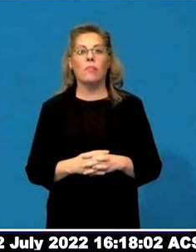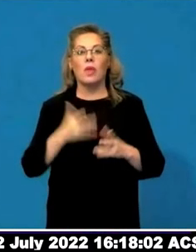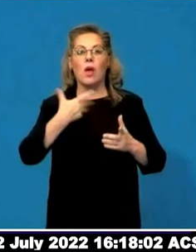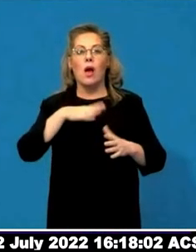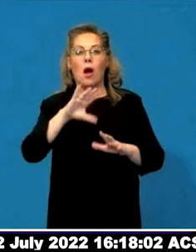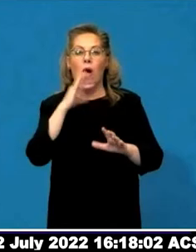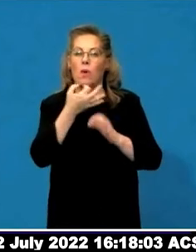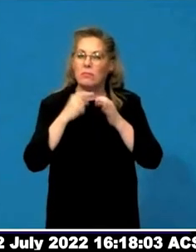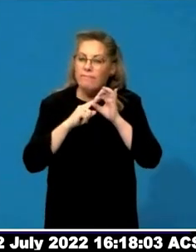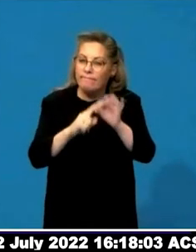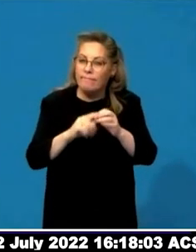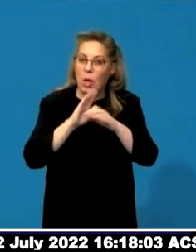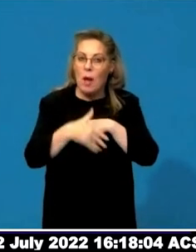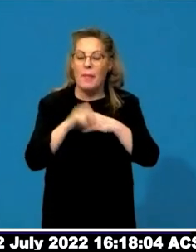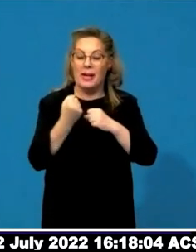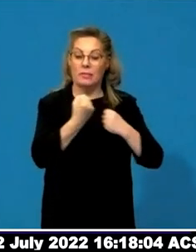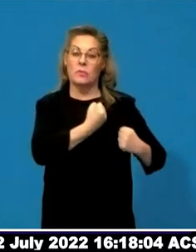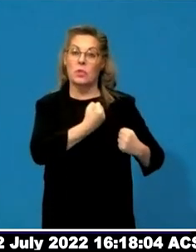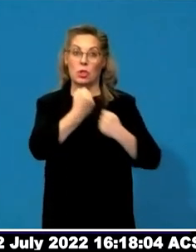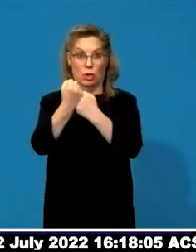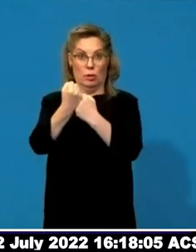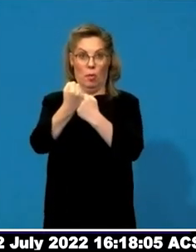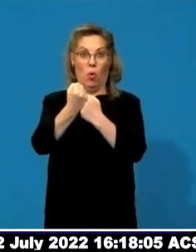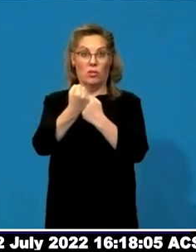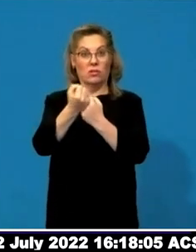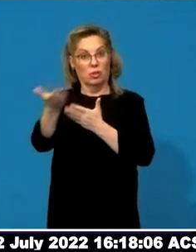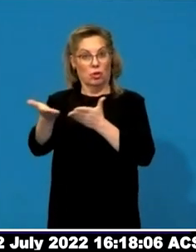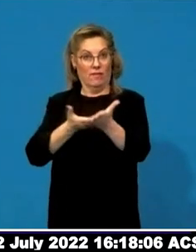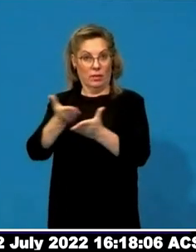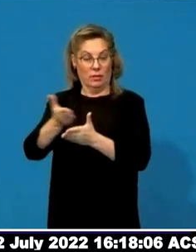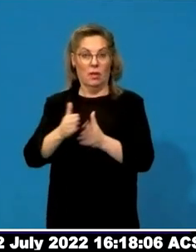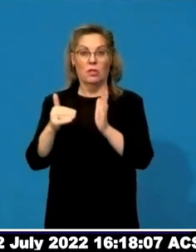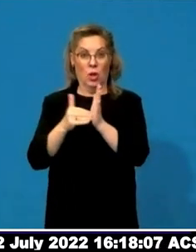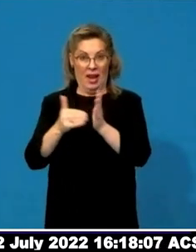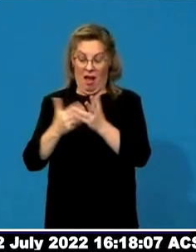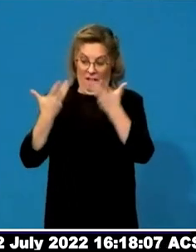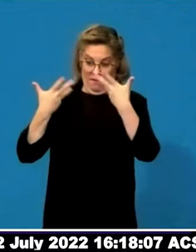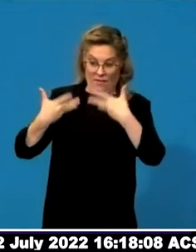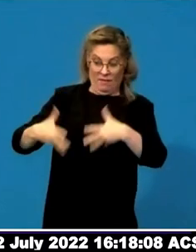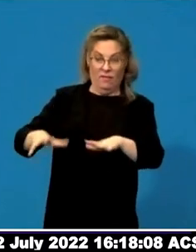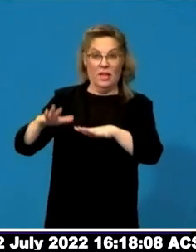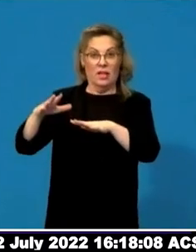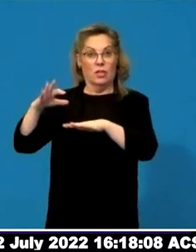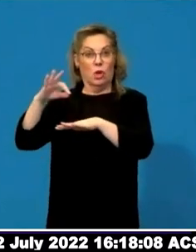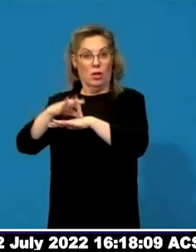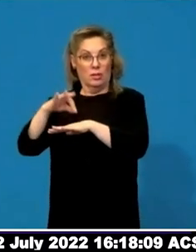and been living in supported independent living, but he shares that with two other men?